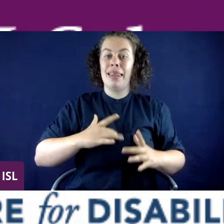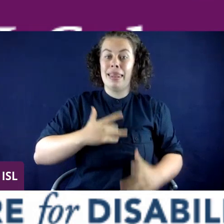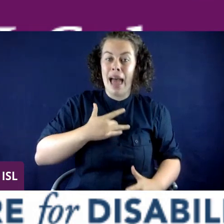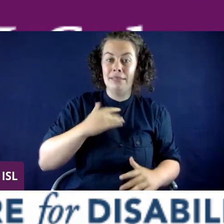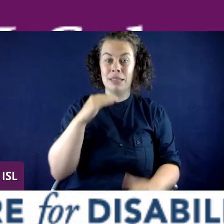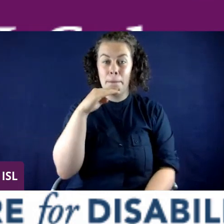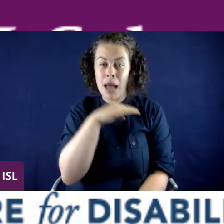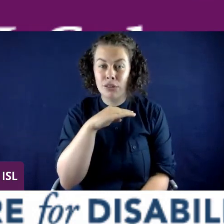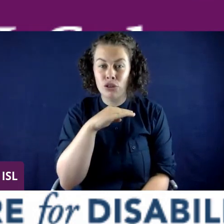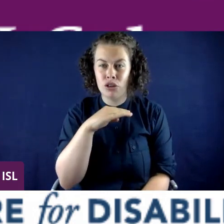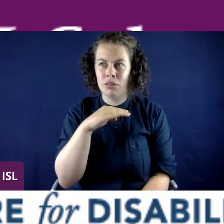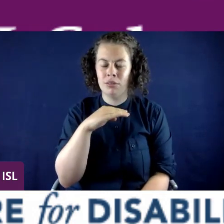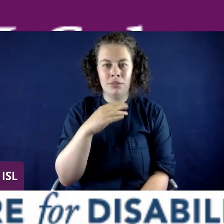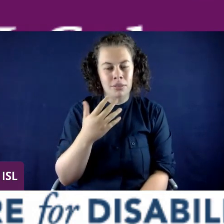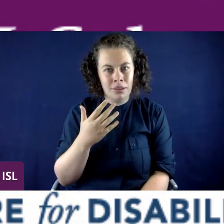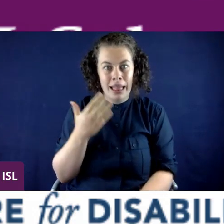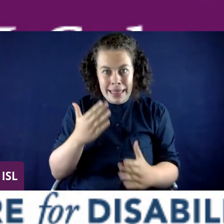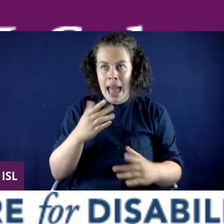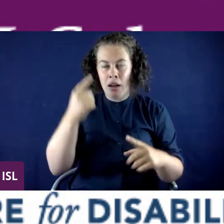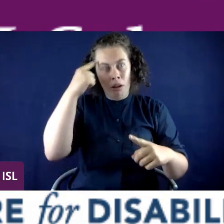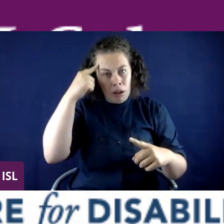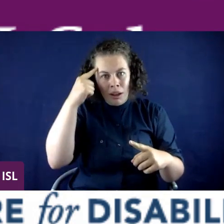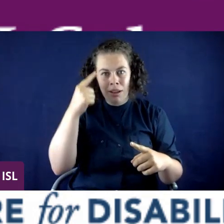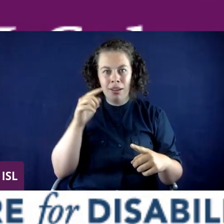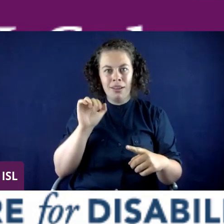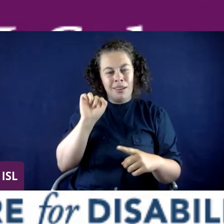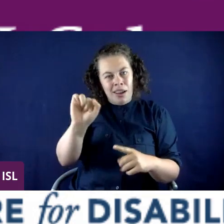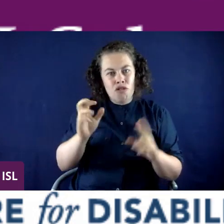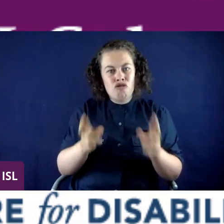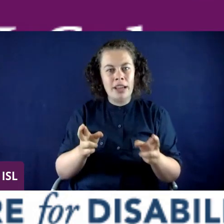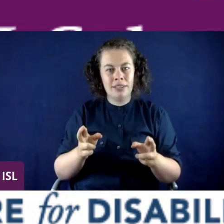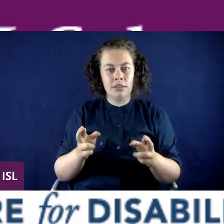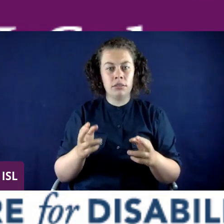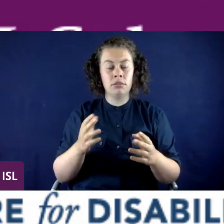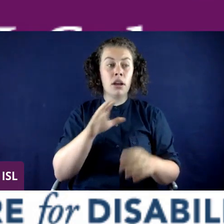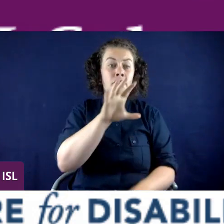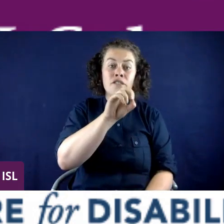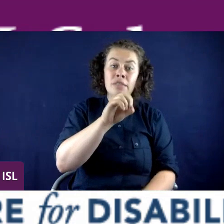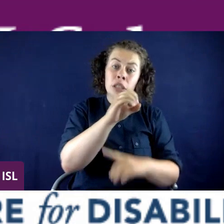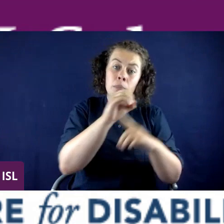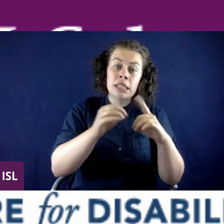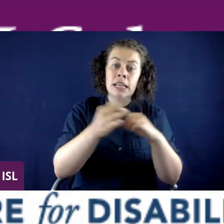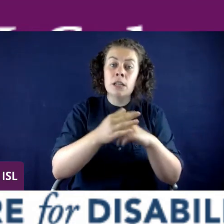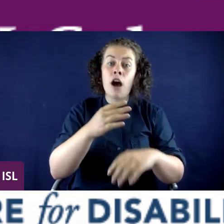is so important. 50% of black people who are killed by police have some form of disability.